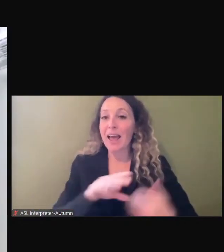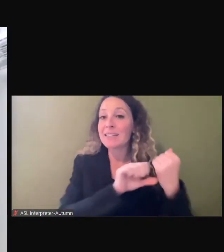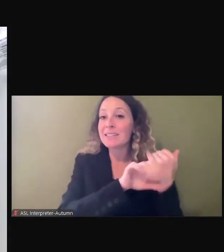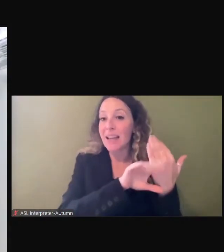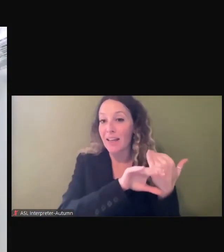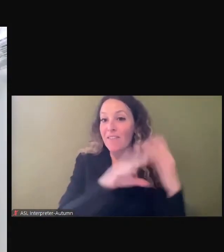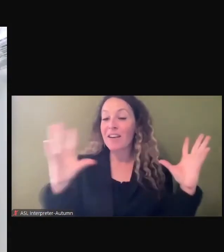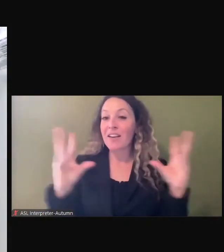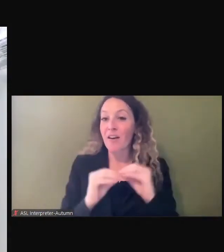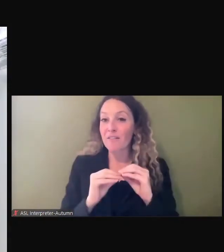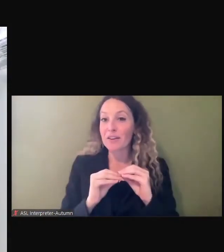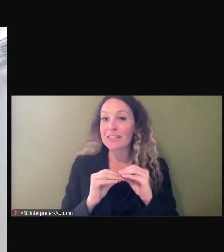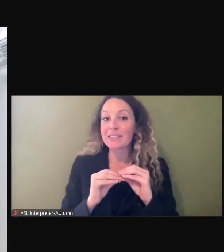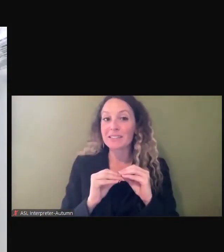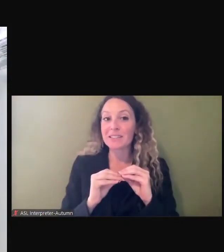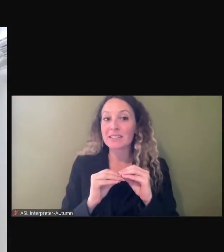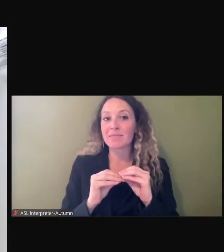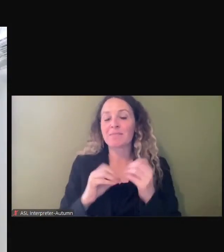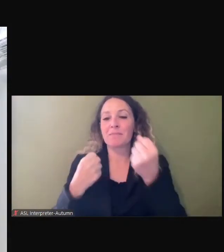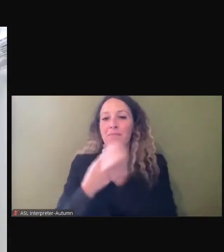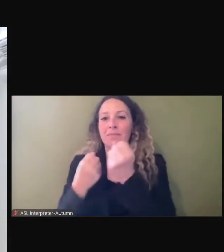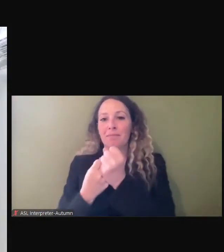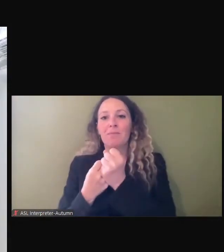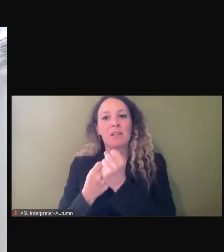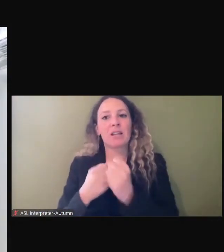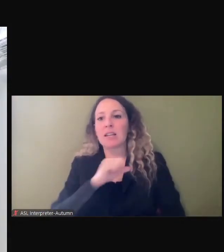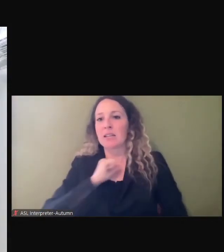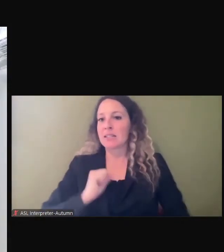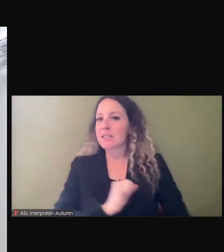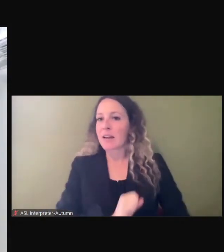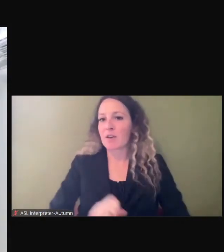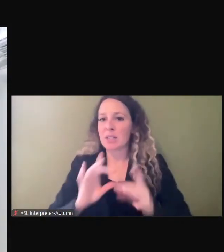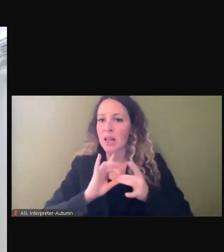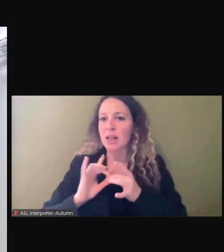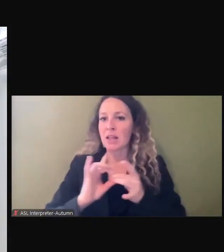Co-sponsored by the Stanford Medicine Alliance for Disability Inclusion and